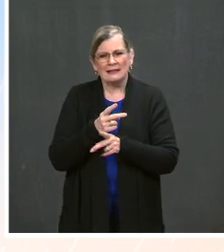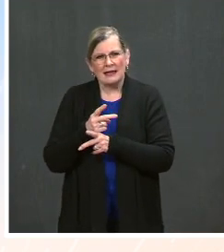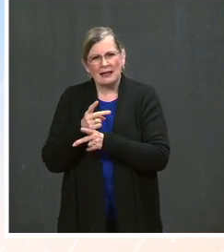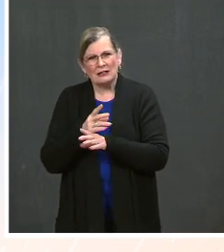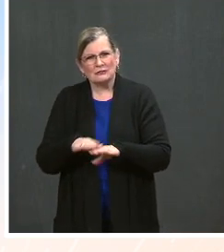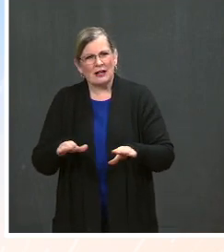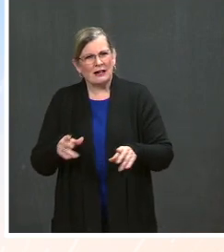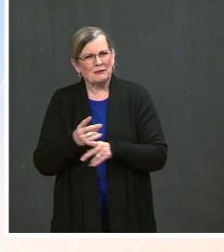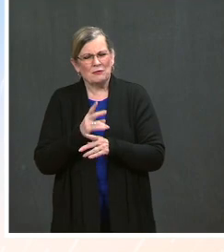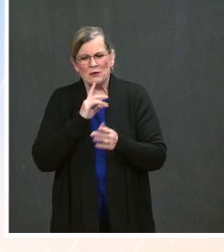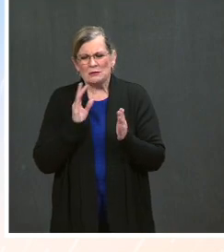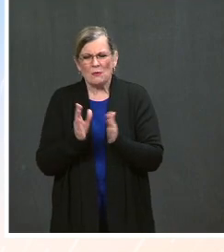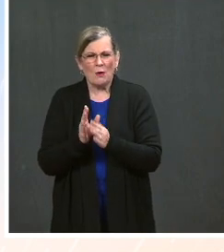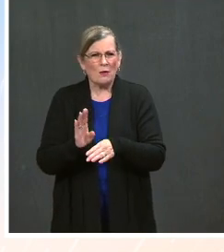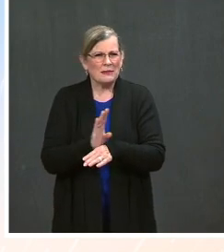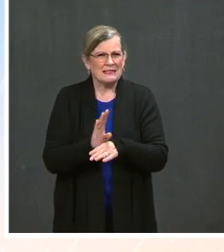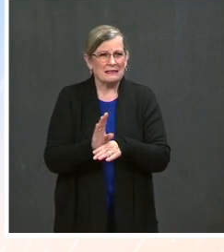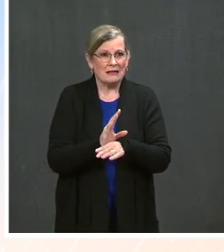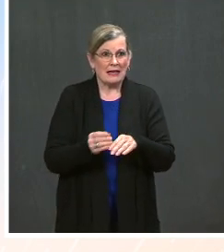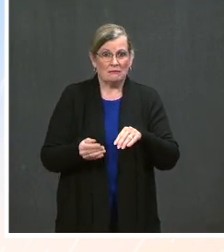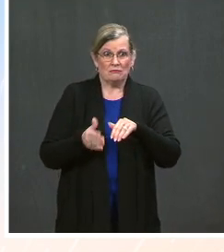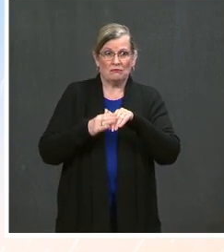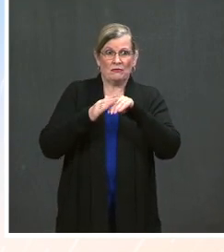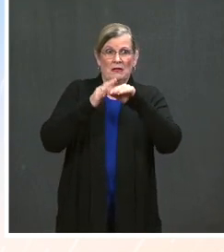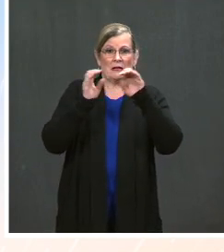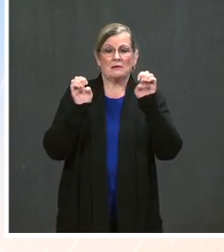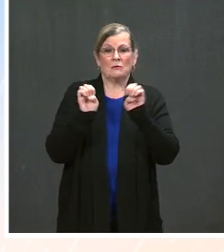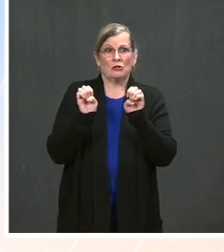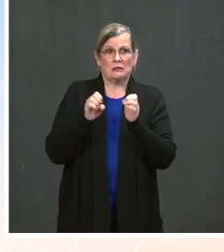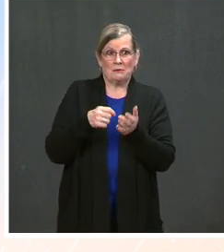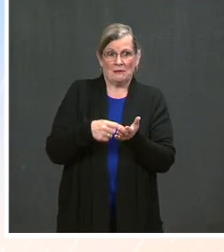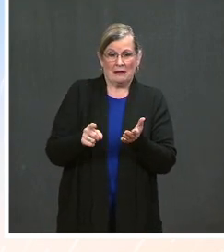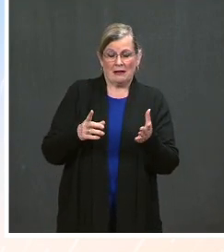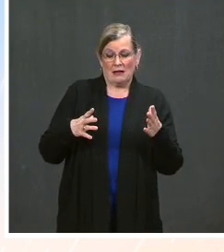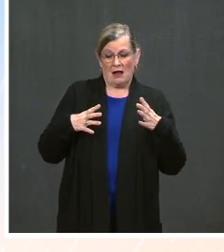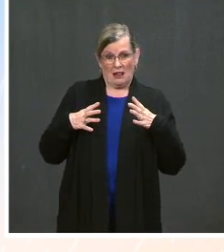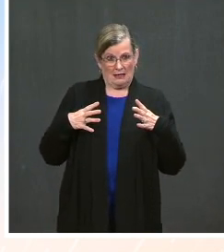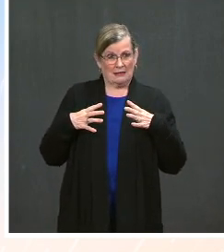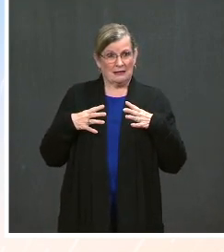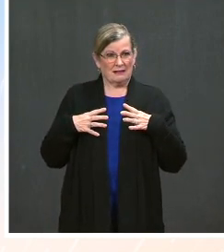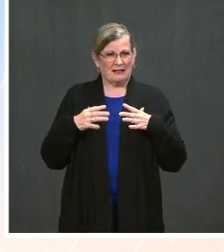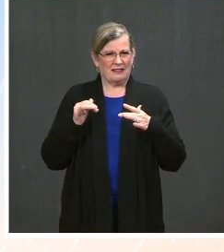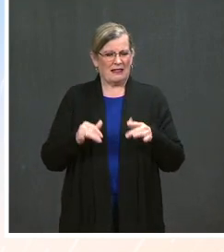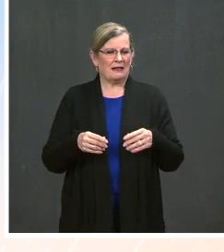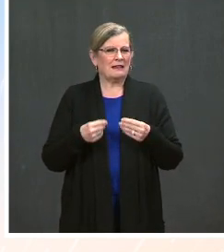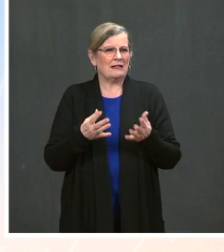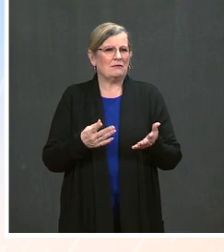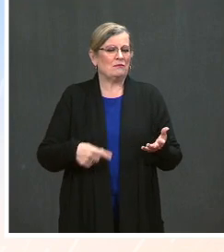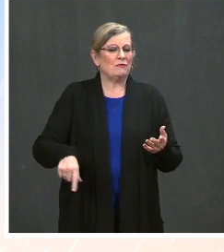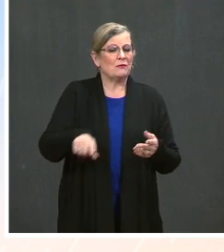and emergency paid leave are giving workers the security they need to hold on and start planning for a better future.